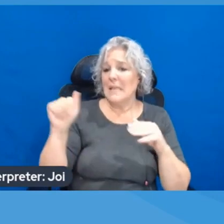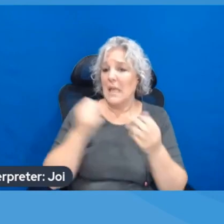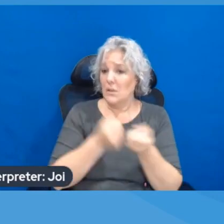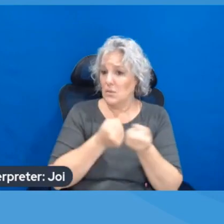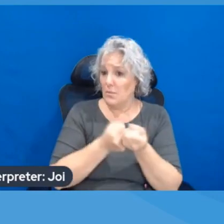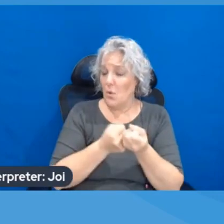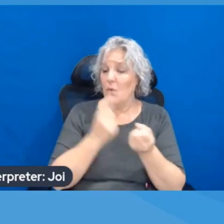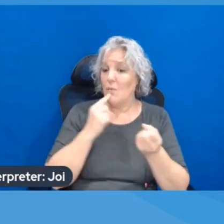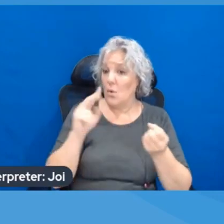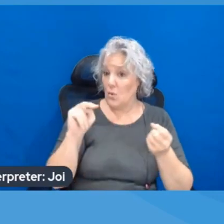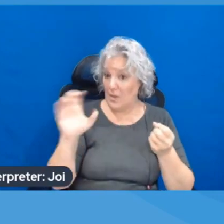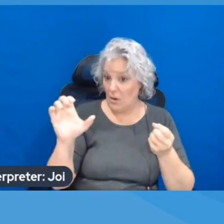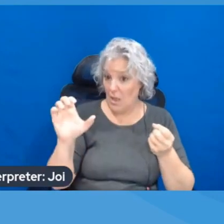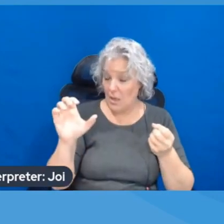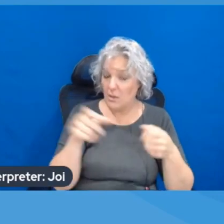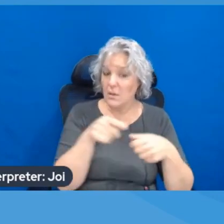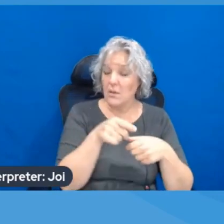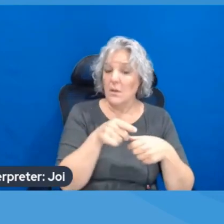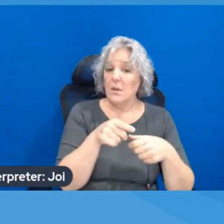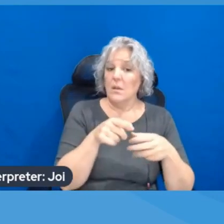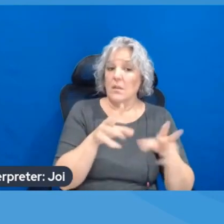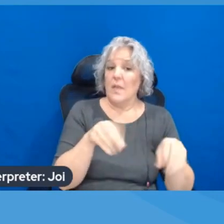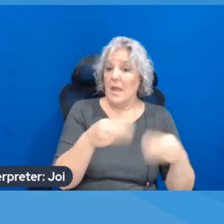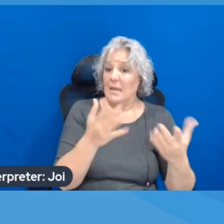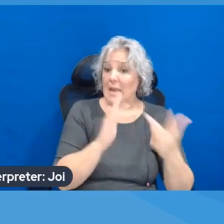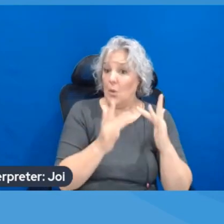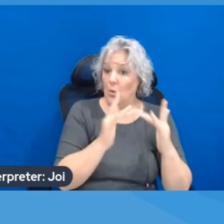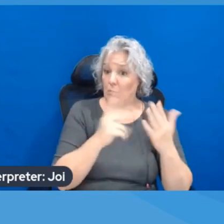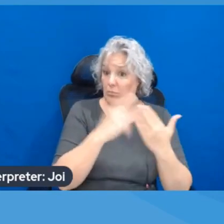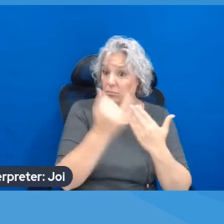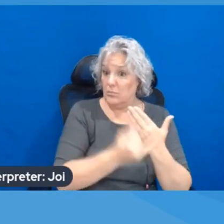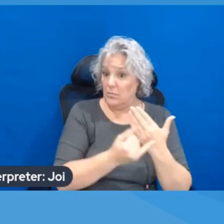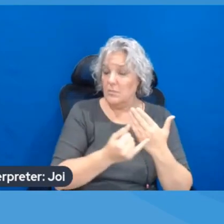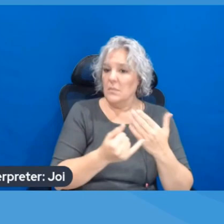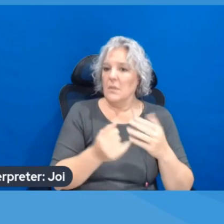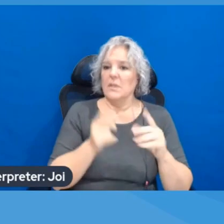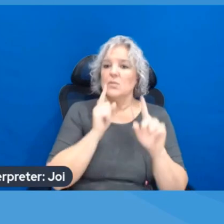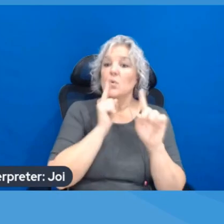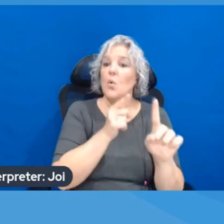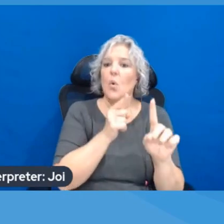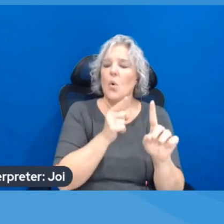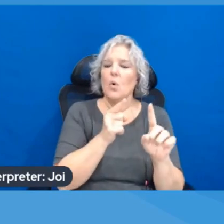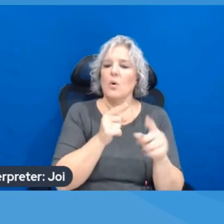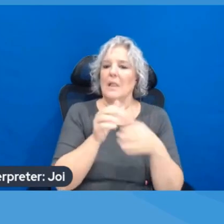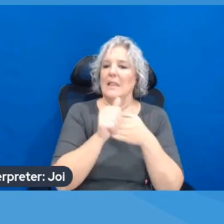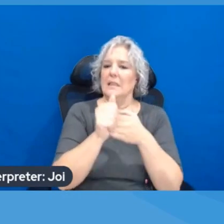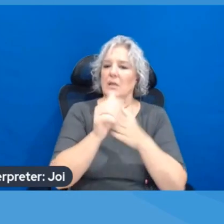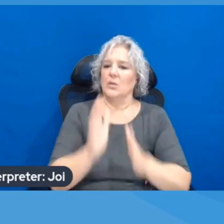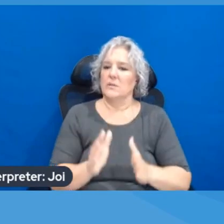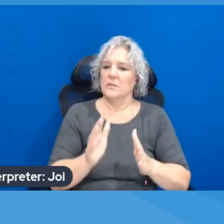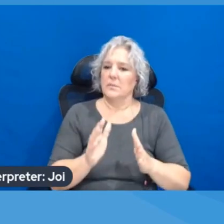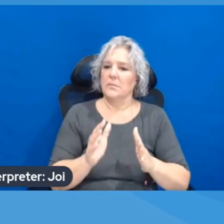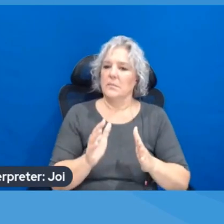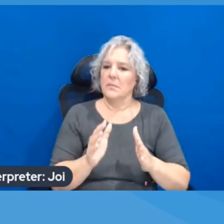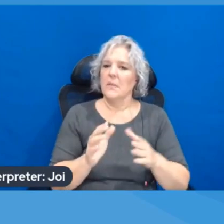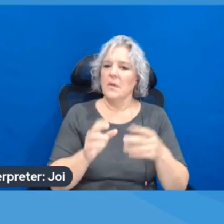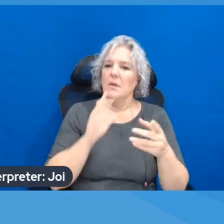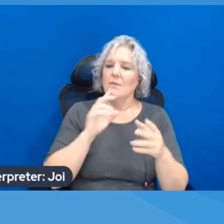North Carolina Early Learning Network Project is focused on building leadership capacity to develop essential statewide support structures